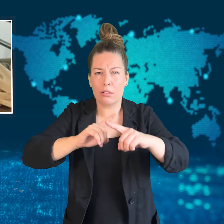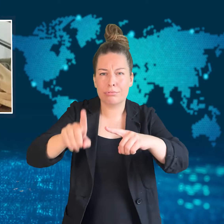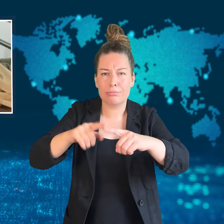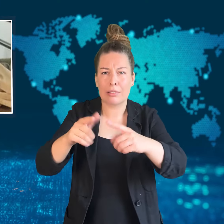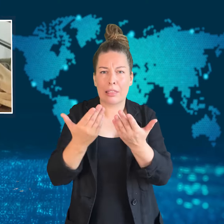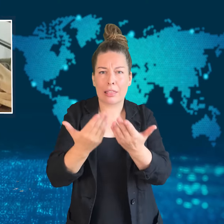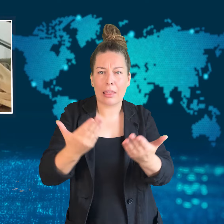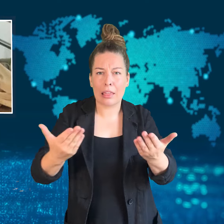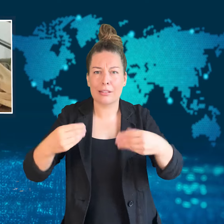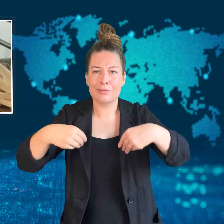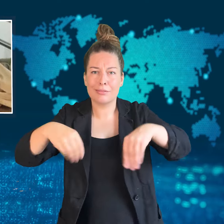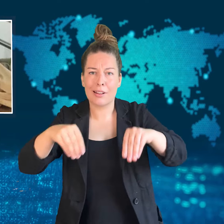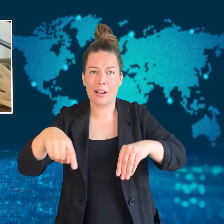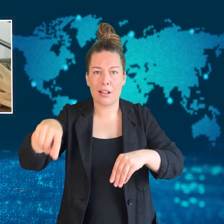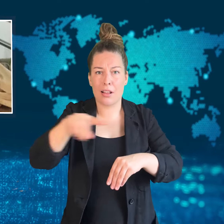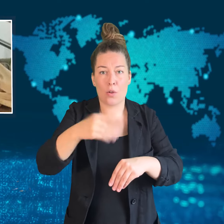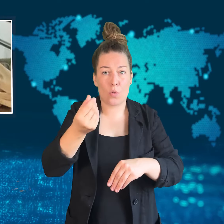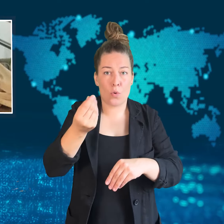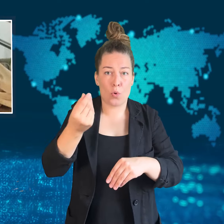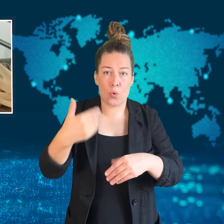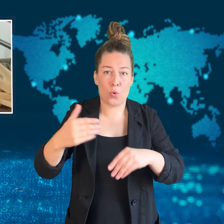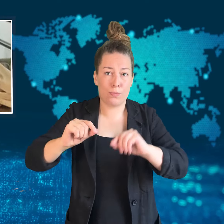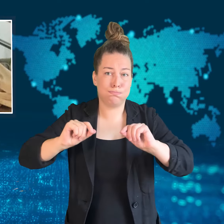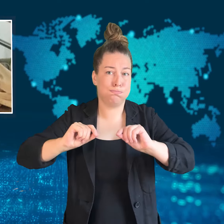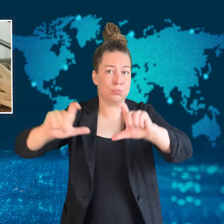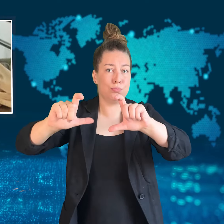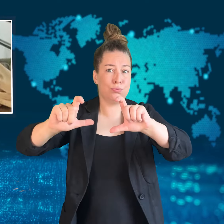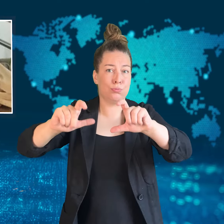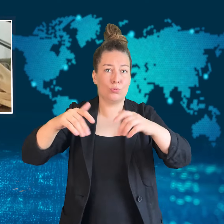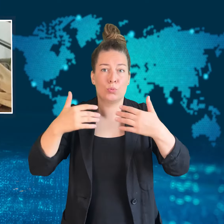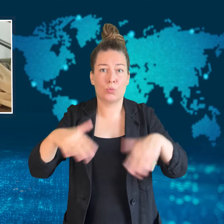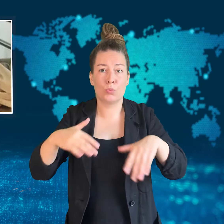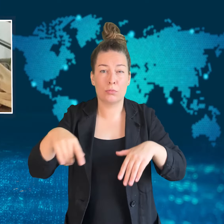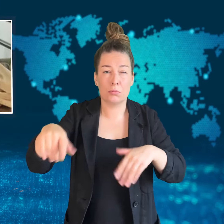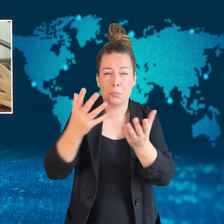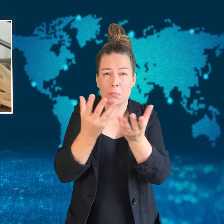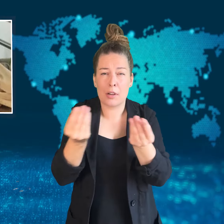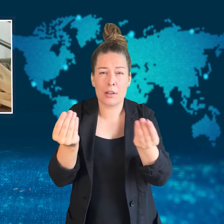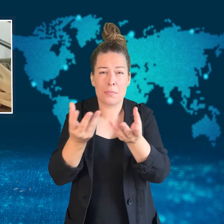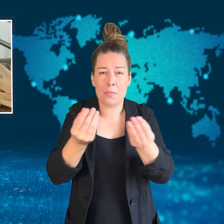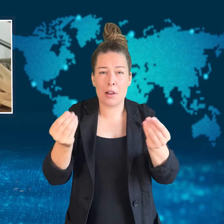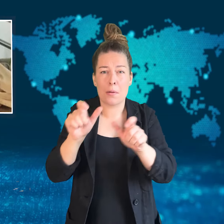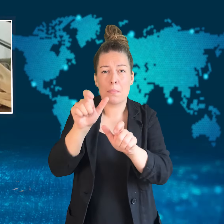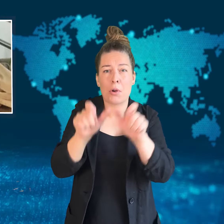Unemployment rates have increased sharply.